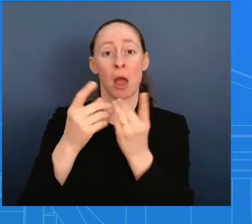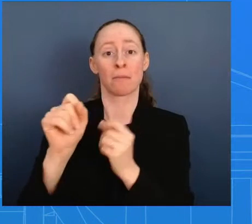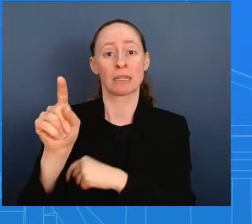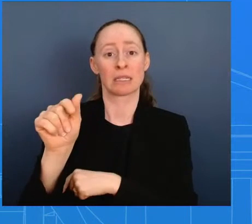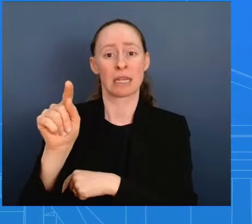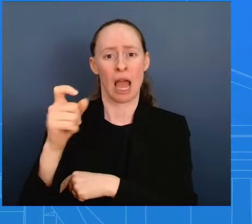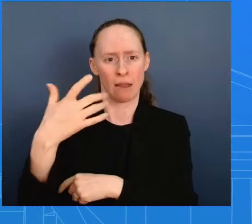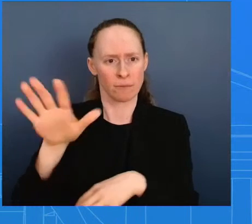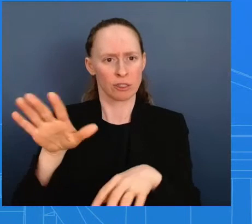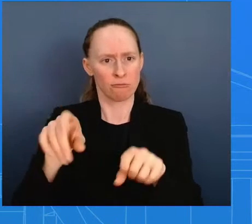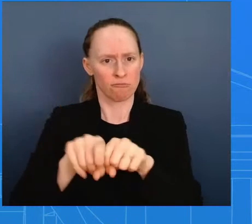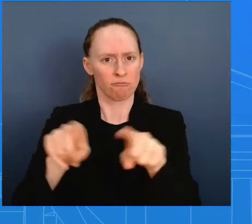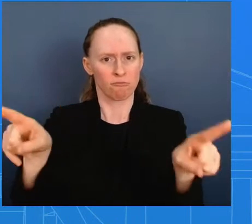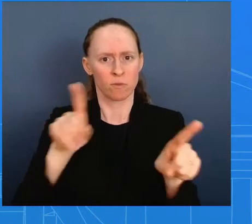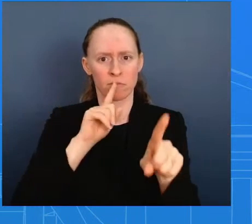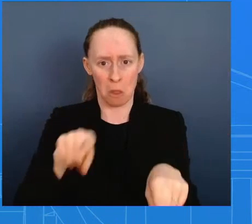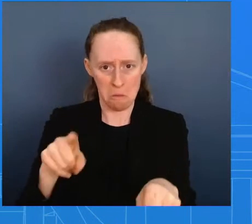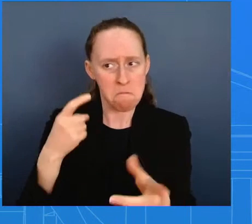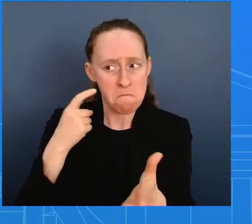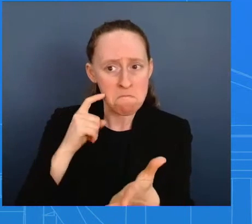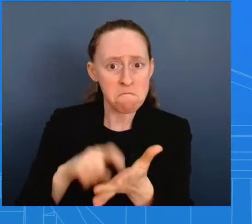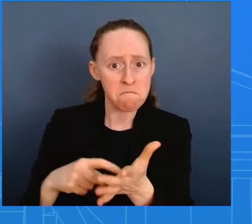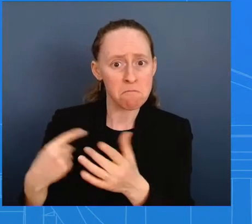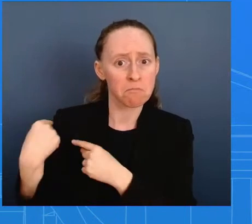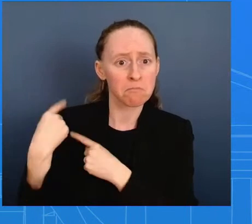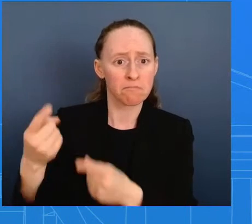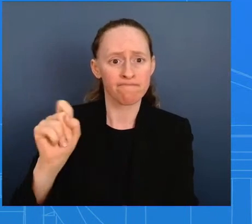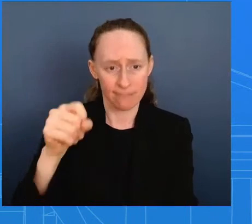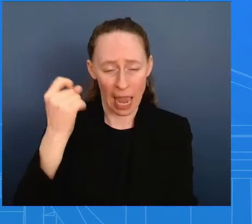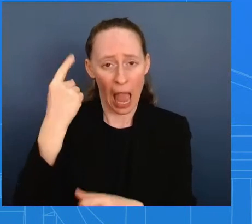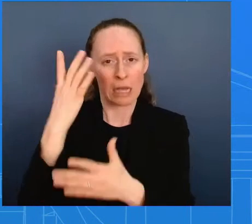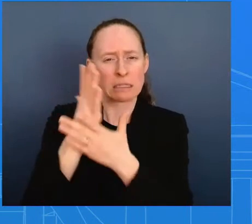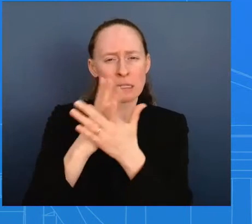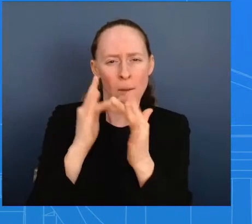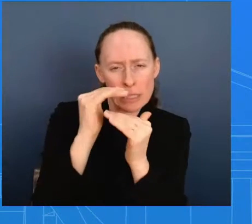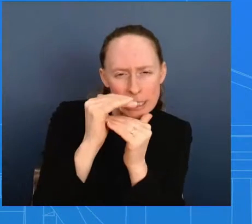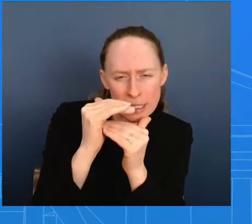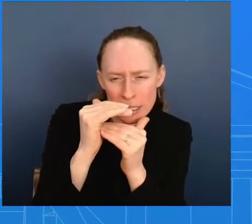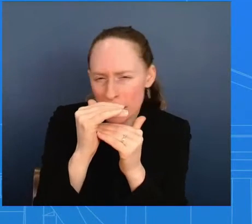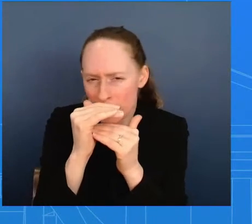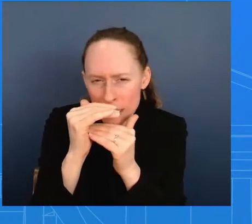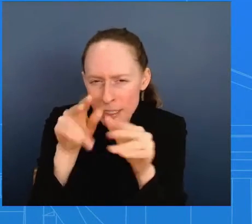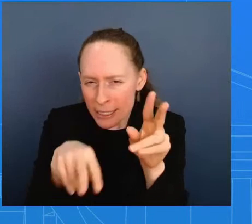where there were restrictions that had to be worked through. But at the time we put that report forward,